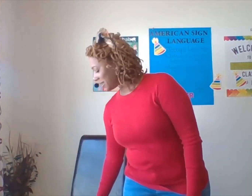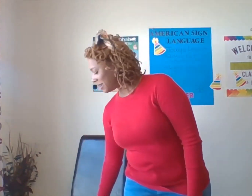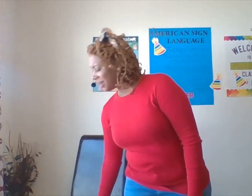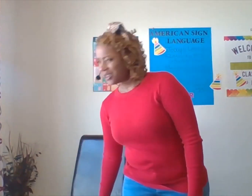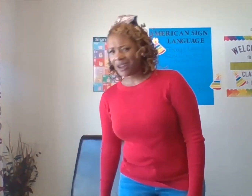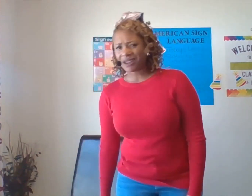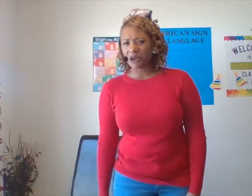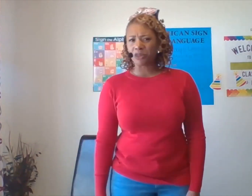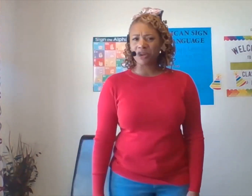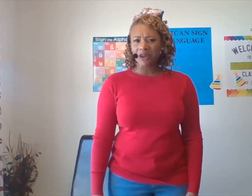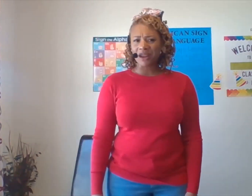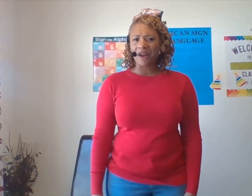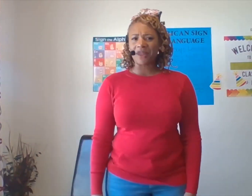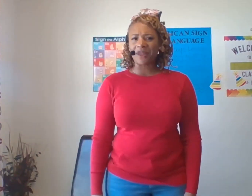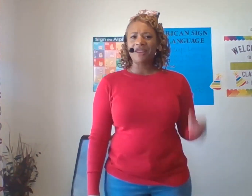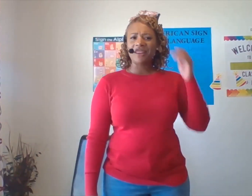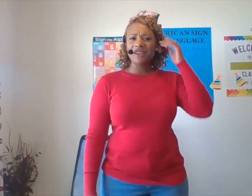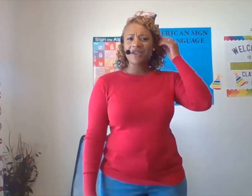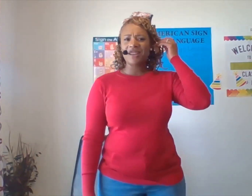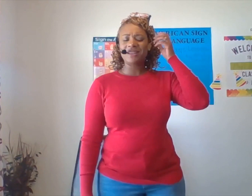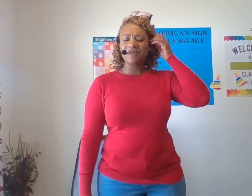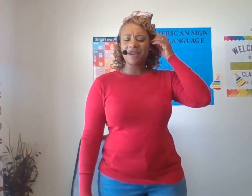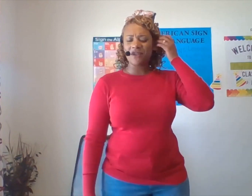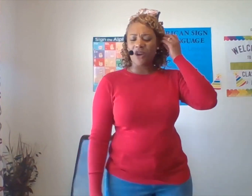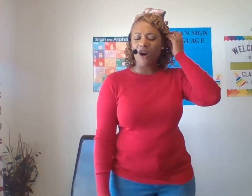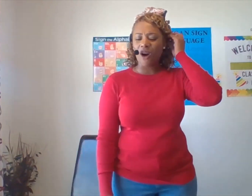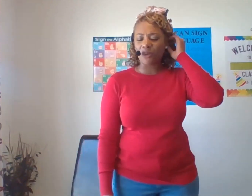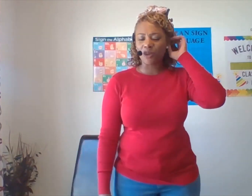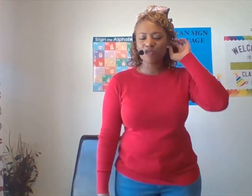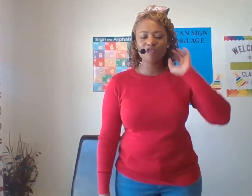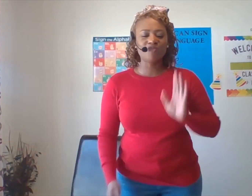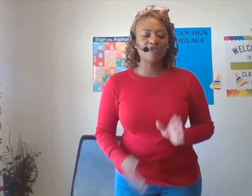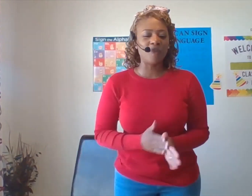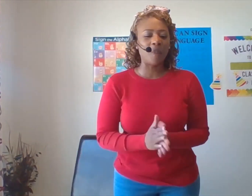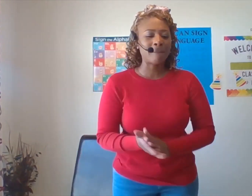you guys are brilliant out there let's try this let me give you a hard one mmm